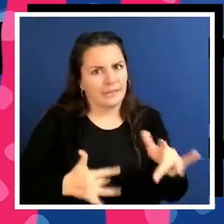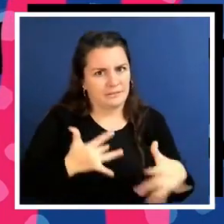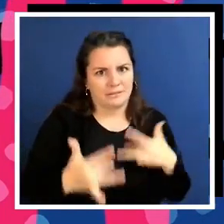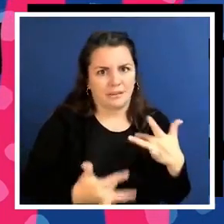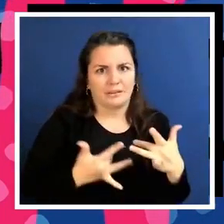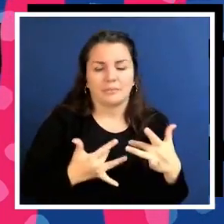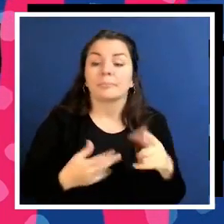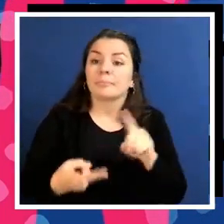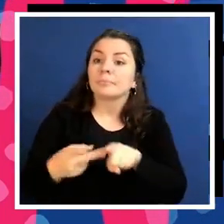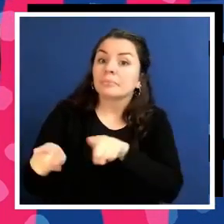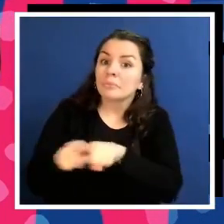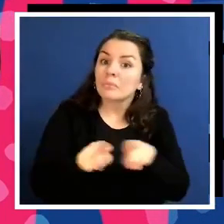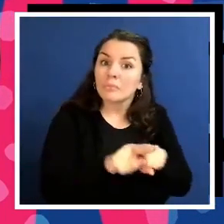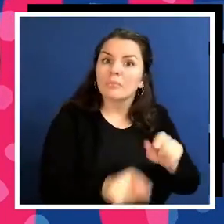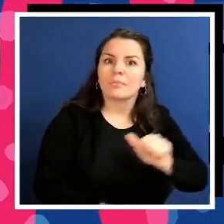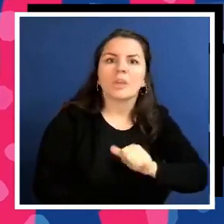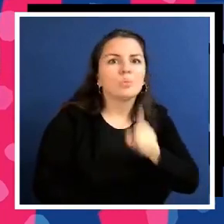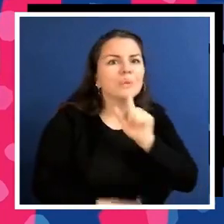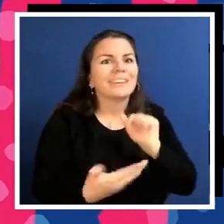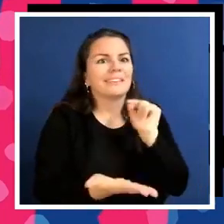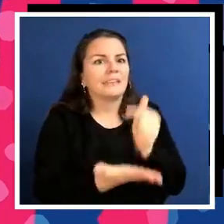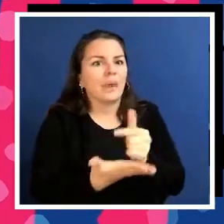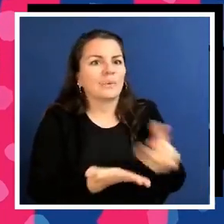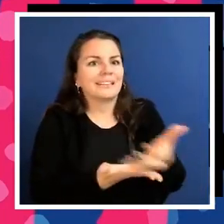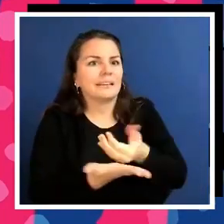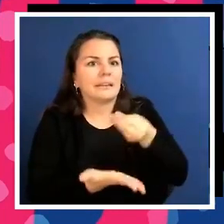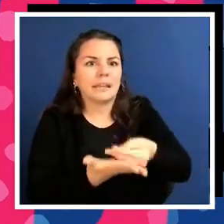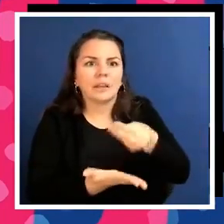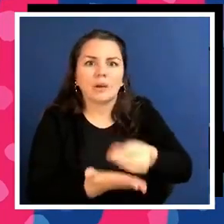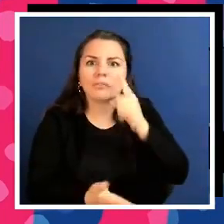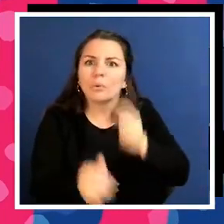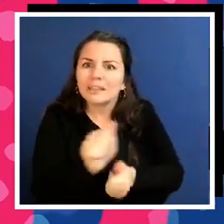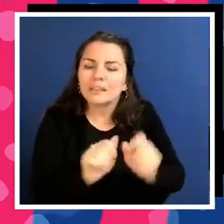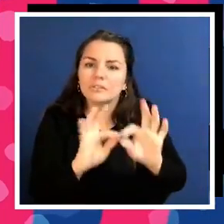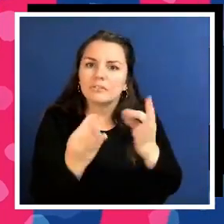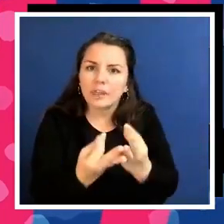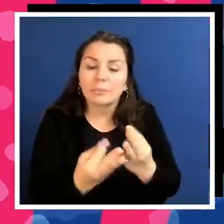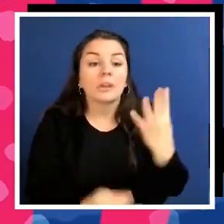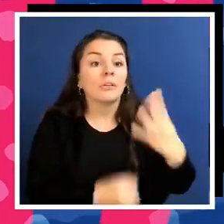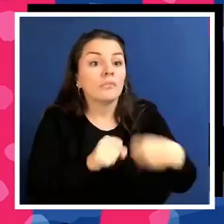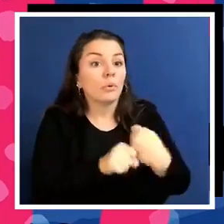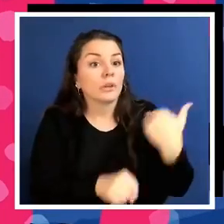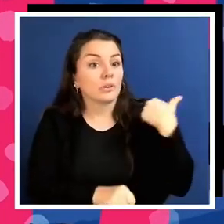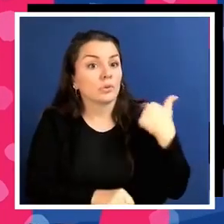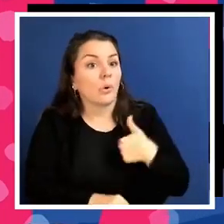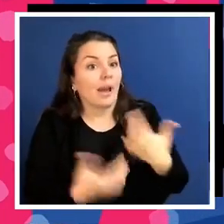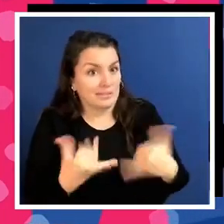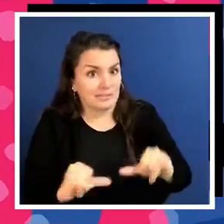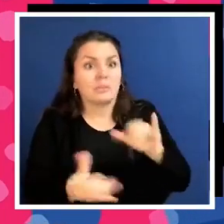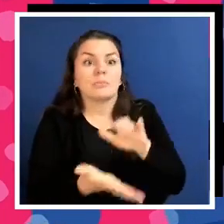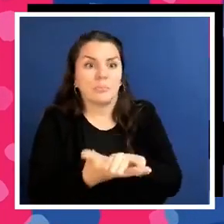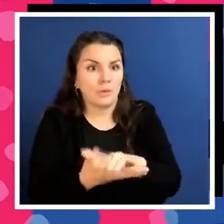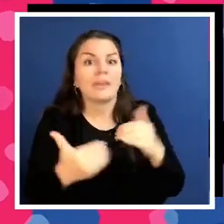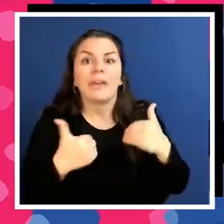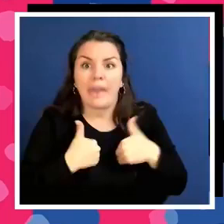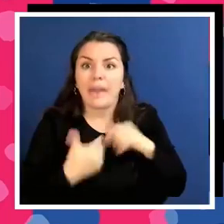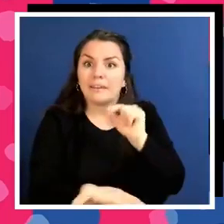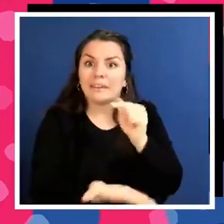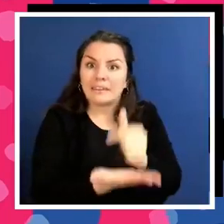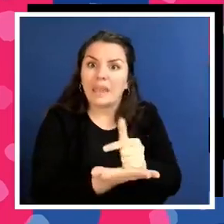EXPAND THE POSSIBILITIES.